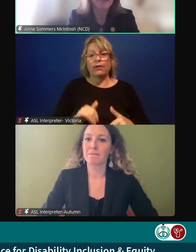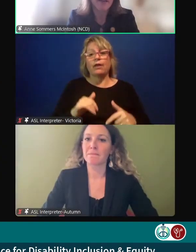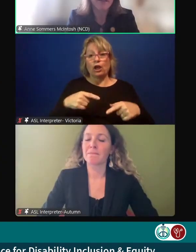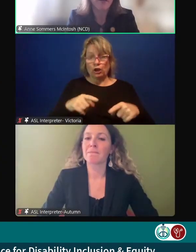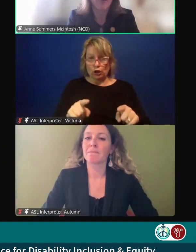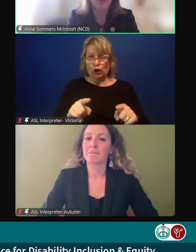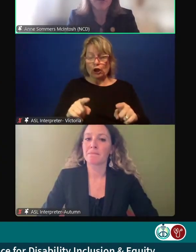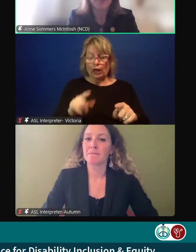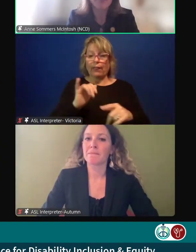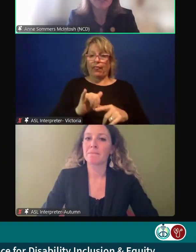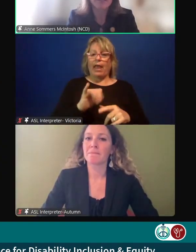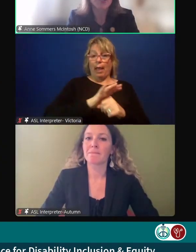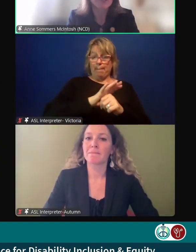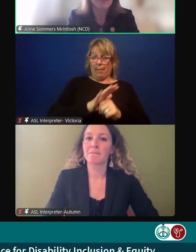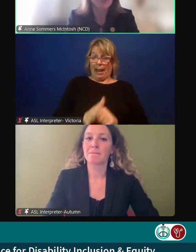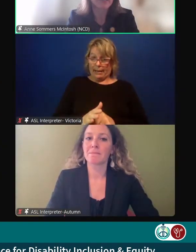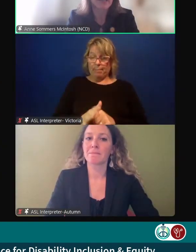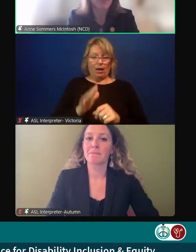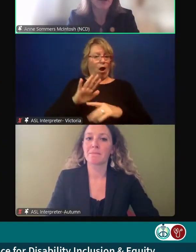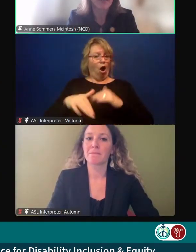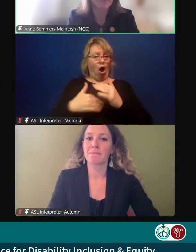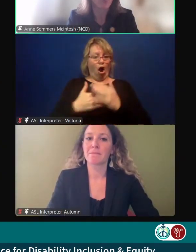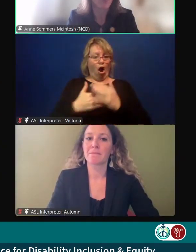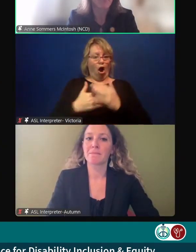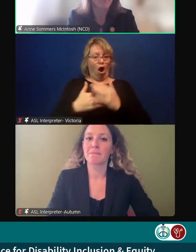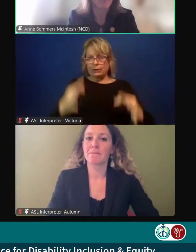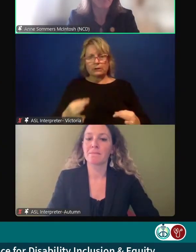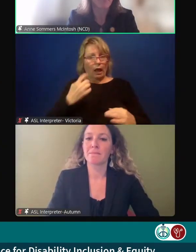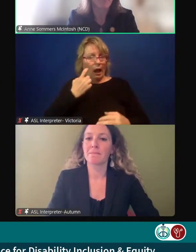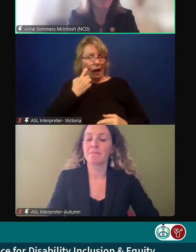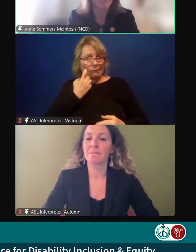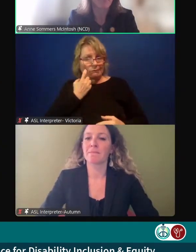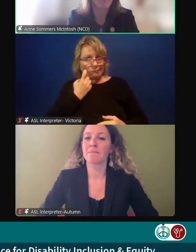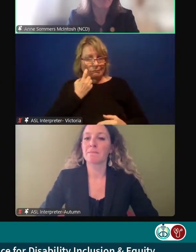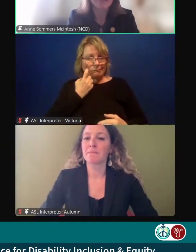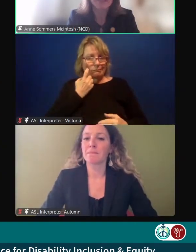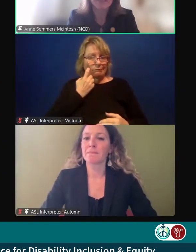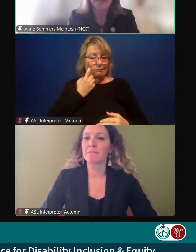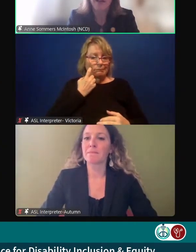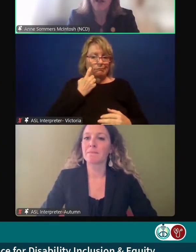and yet all those decisions I just outlined were made in the normal course of business.